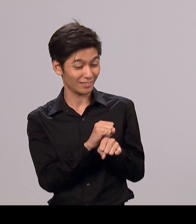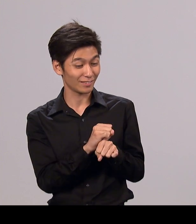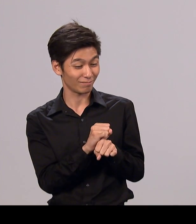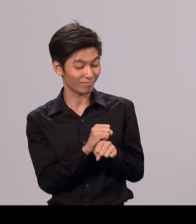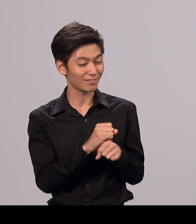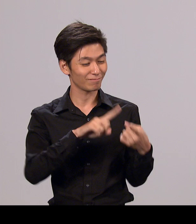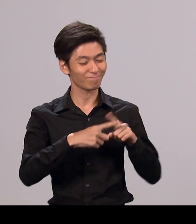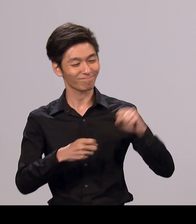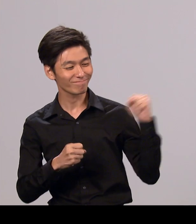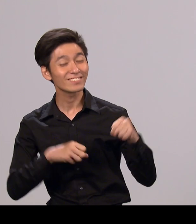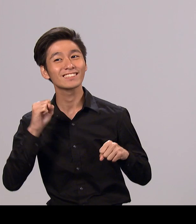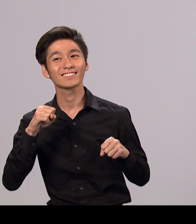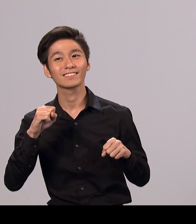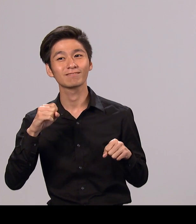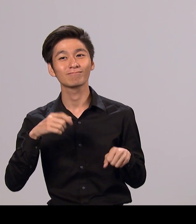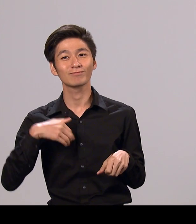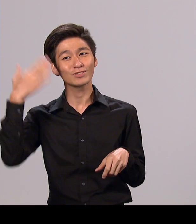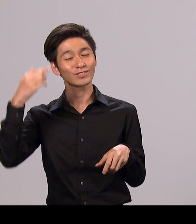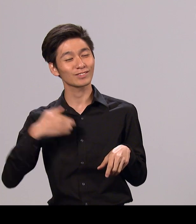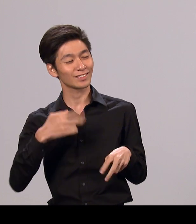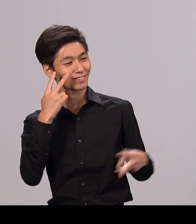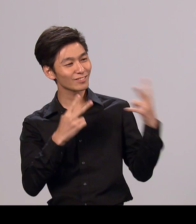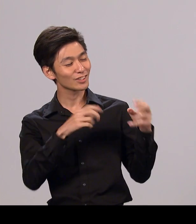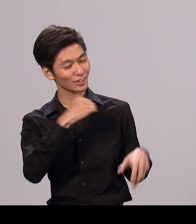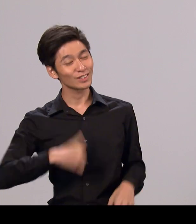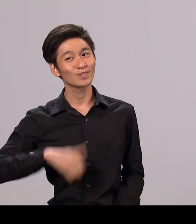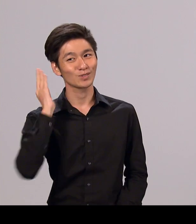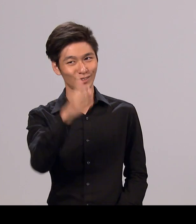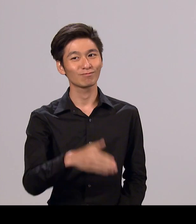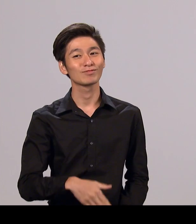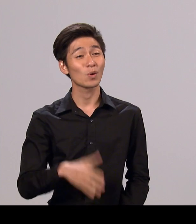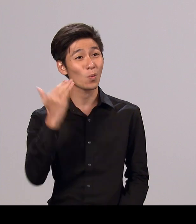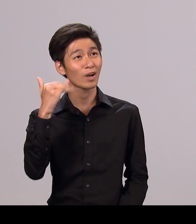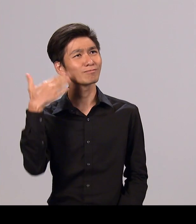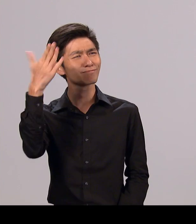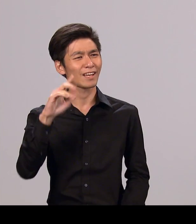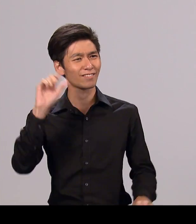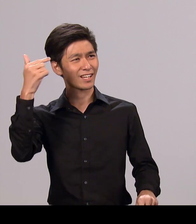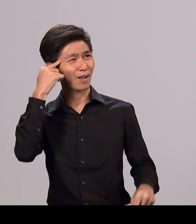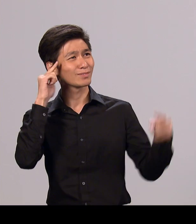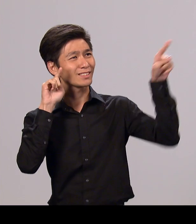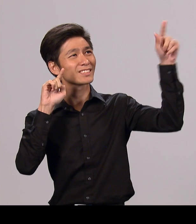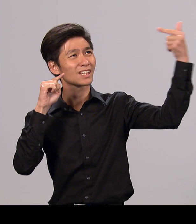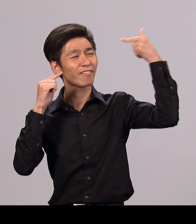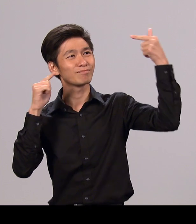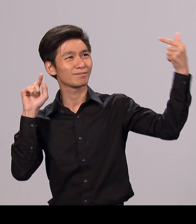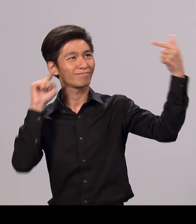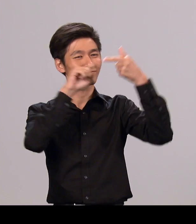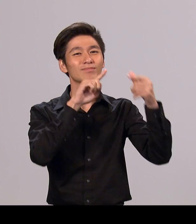where we have a third government-to-government project with China. Singapore hopes that China will develop and grow well too.